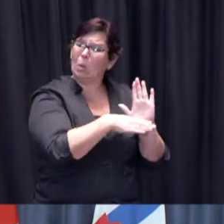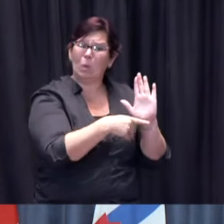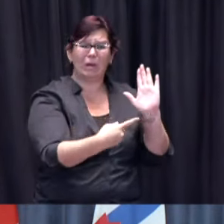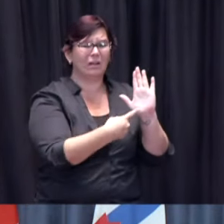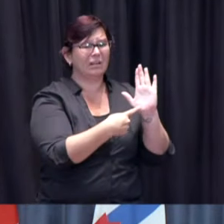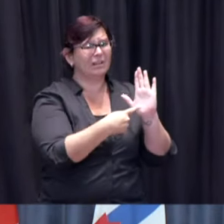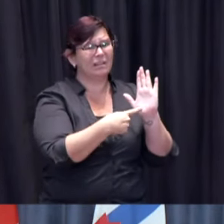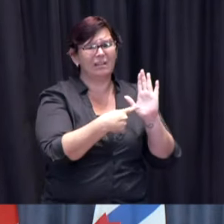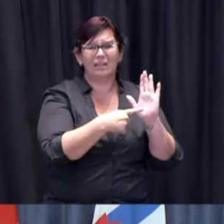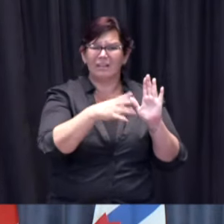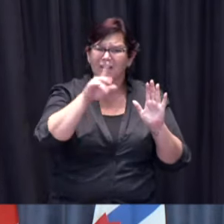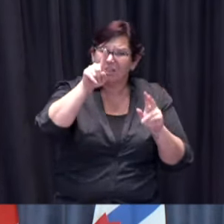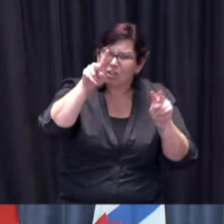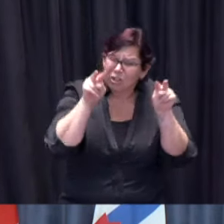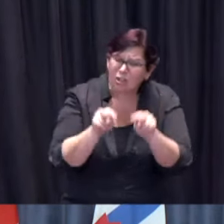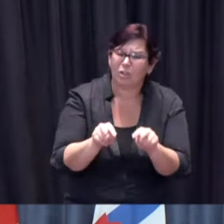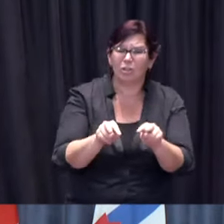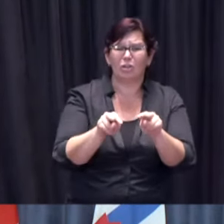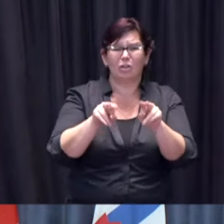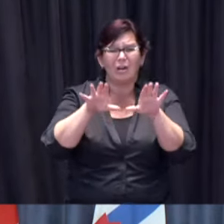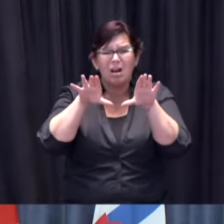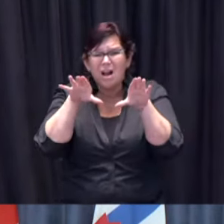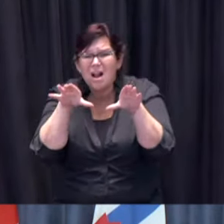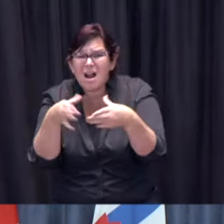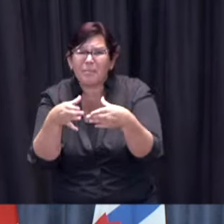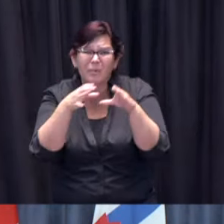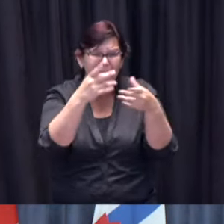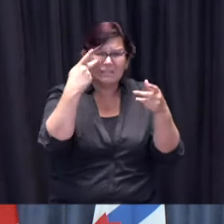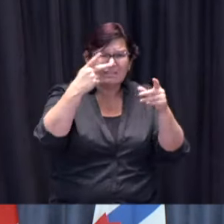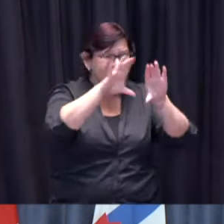that are involved in what does comply with the advice and the regulations that